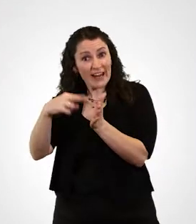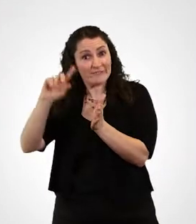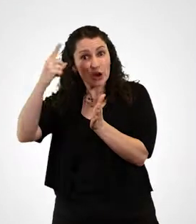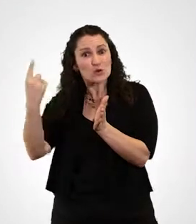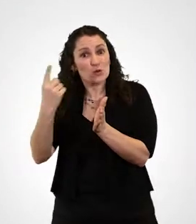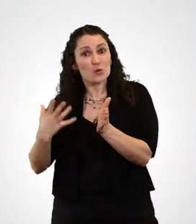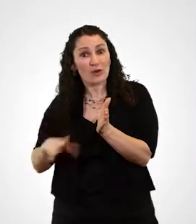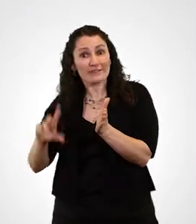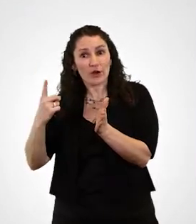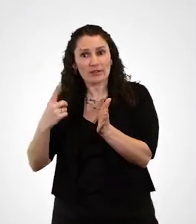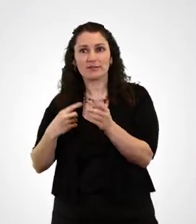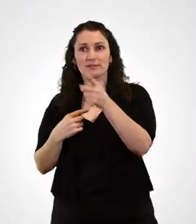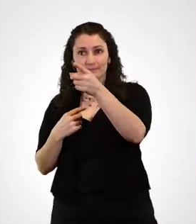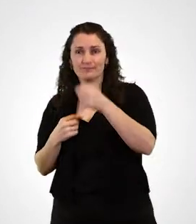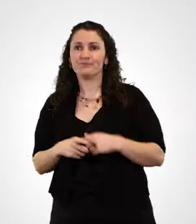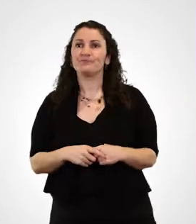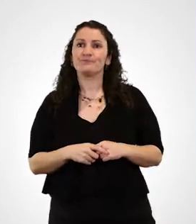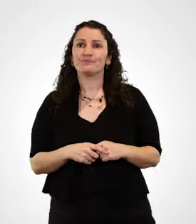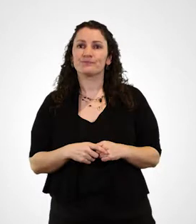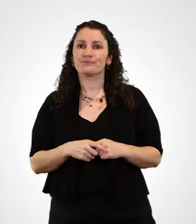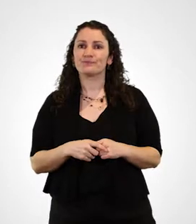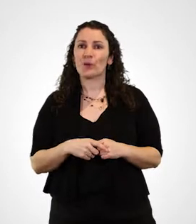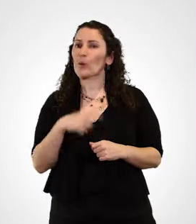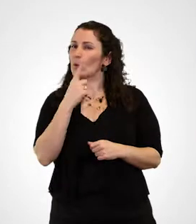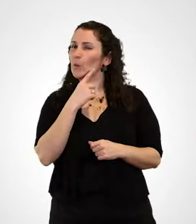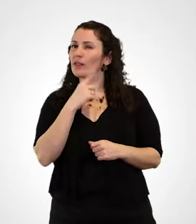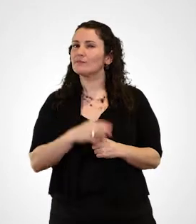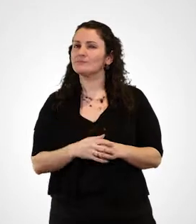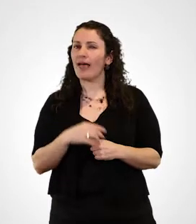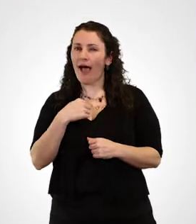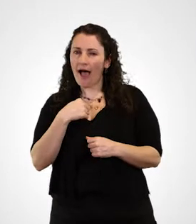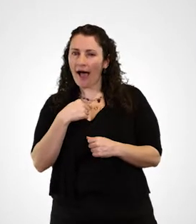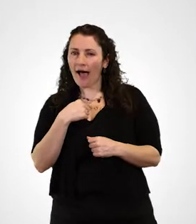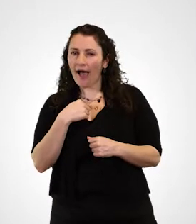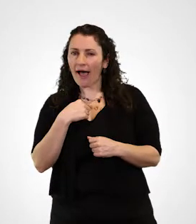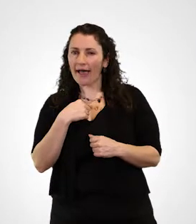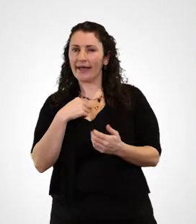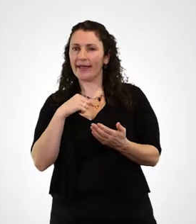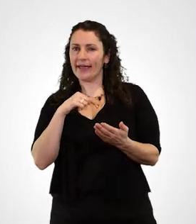Me. TEACHER: Okay. S-EE, see.